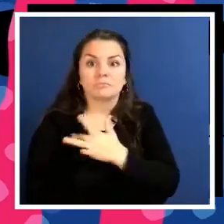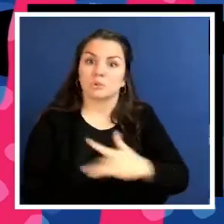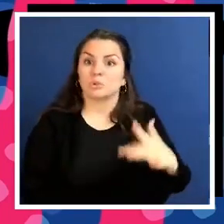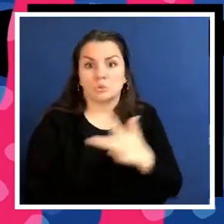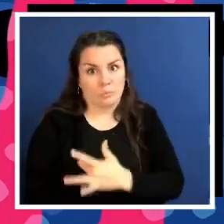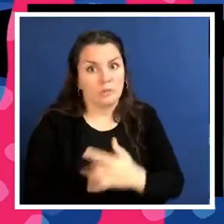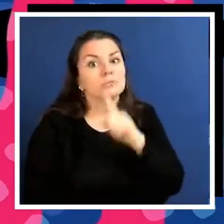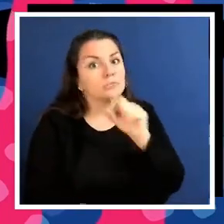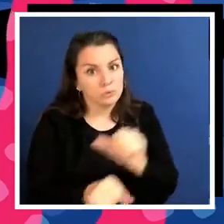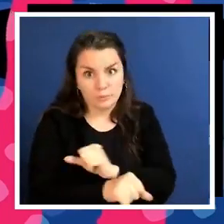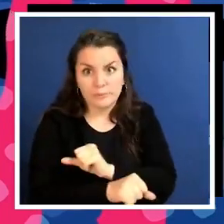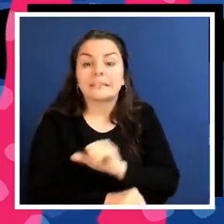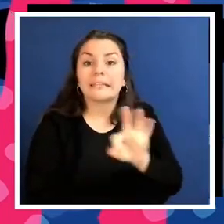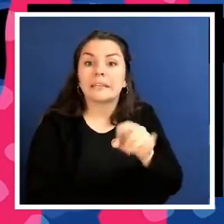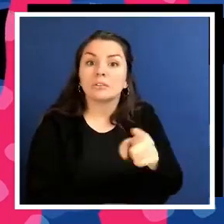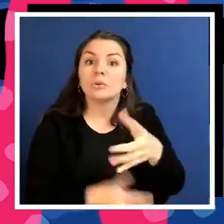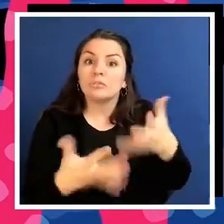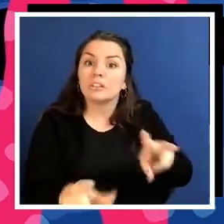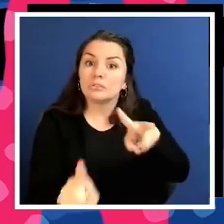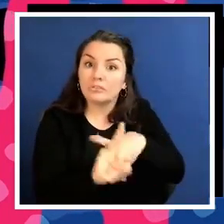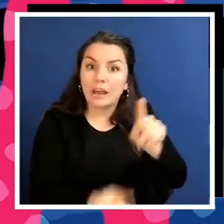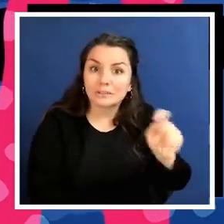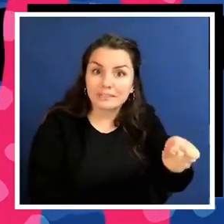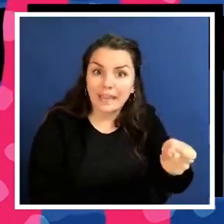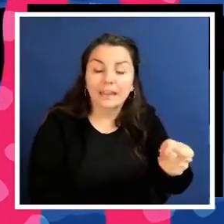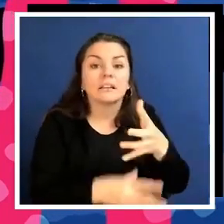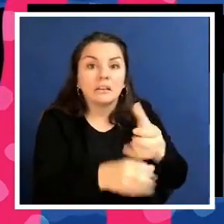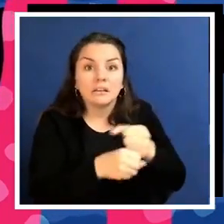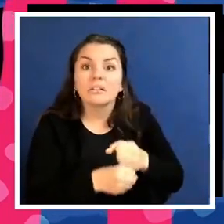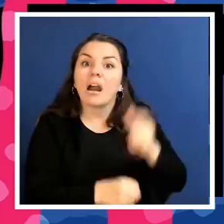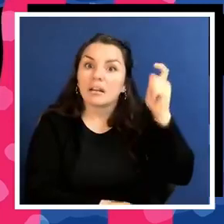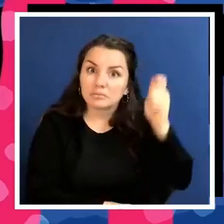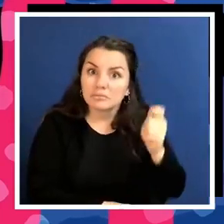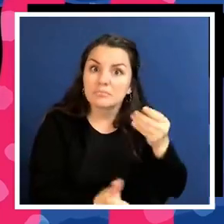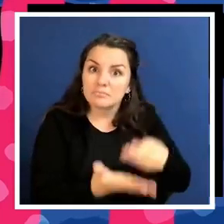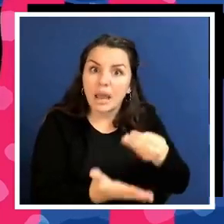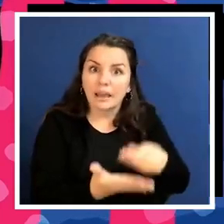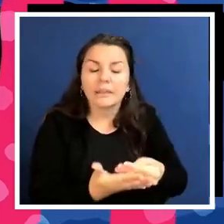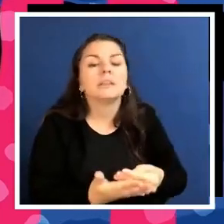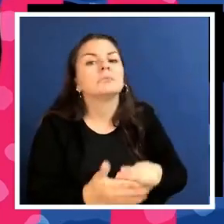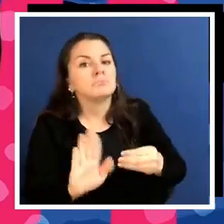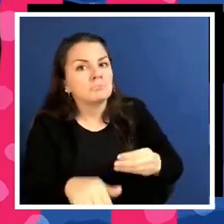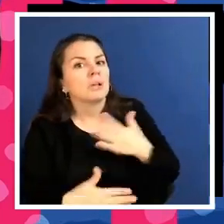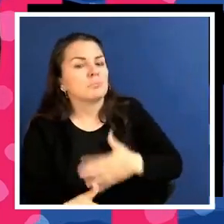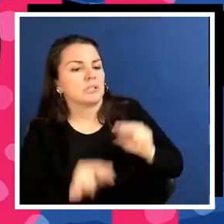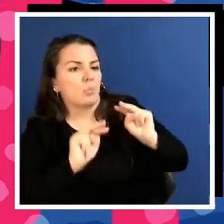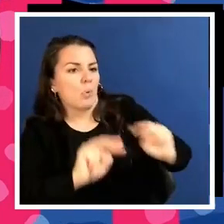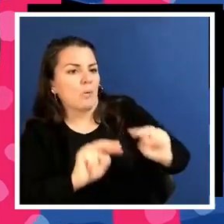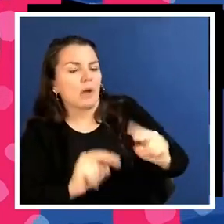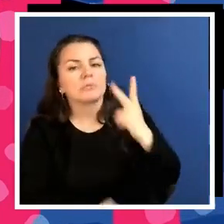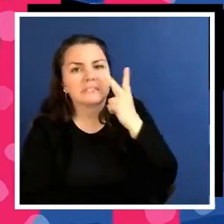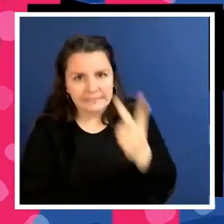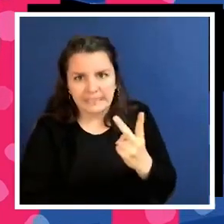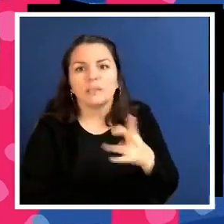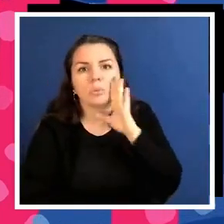SAVINGS, PIZZA NIGHT. WHATEVER IS BEST FOR YOUR FAMILY.